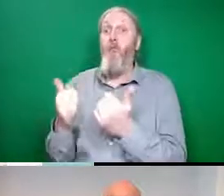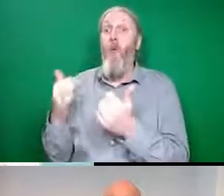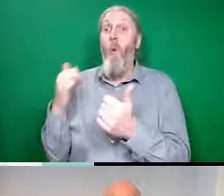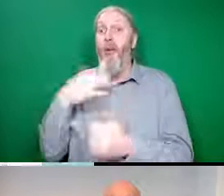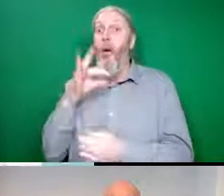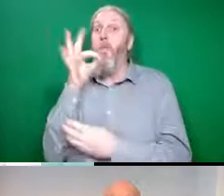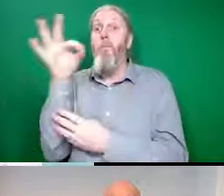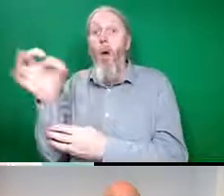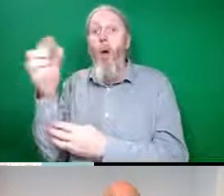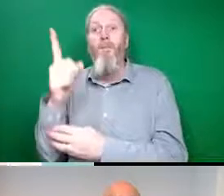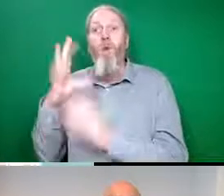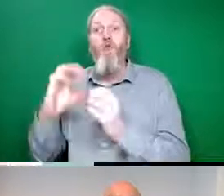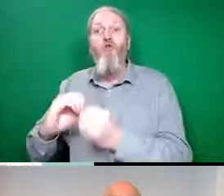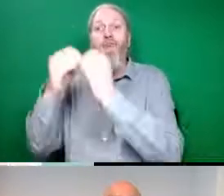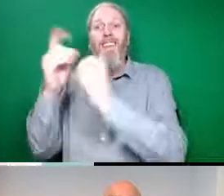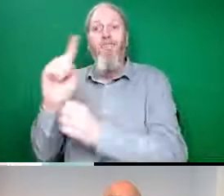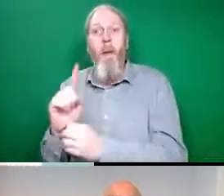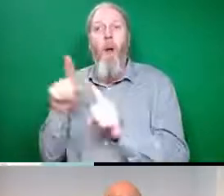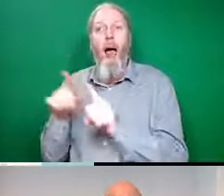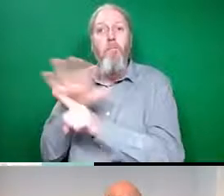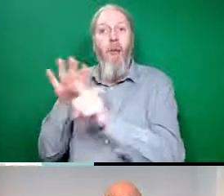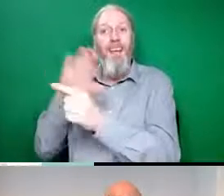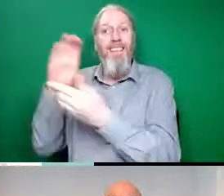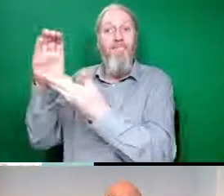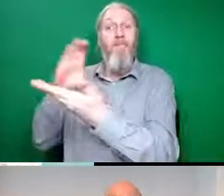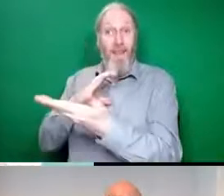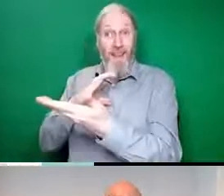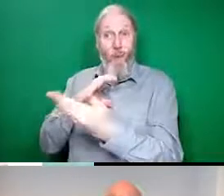civic space, education facilities, neglected spaces, what new developments were on the horizon.